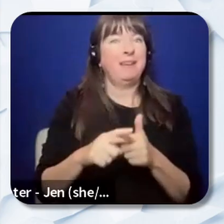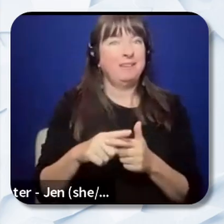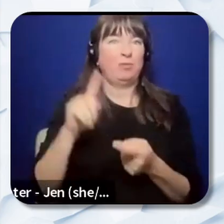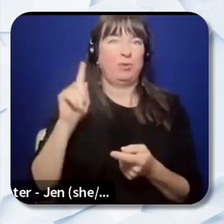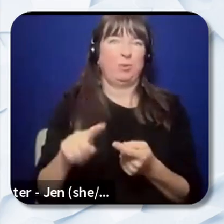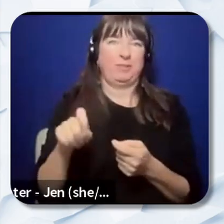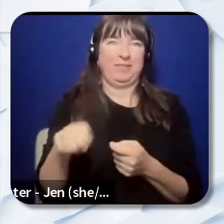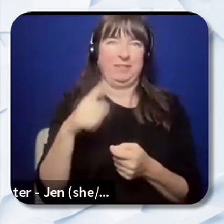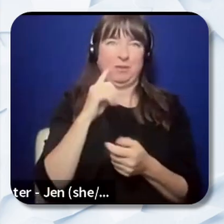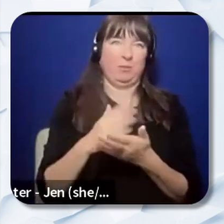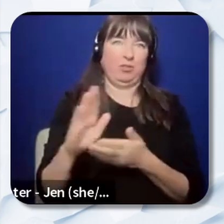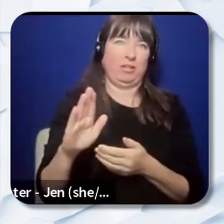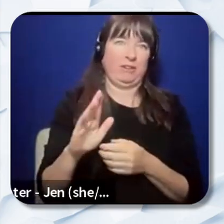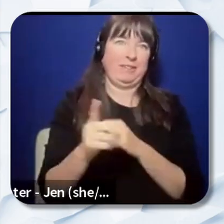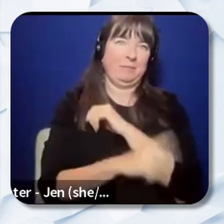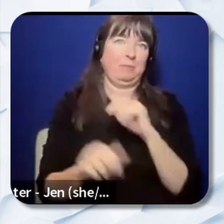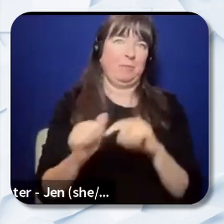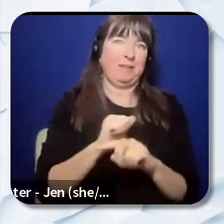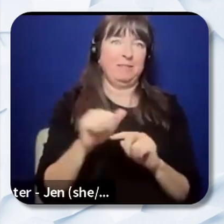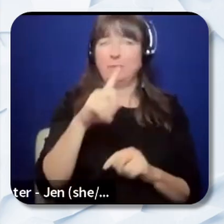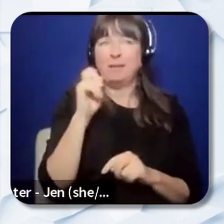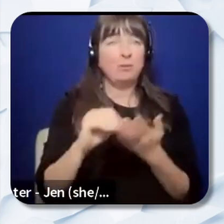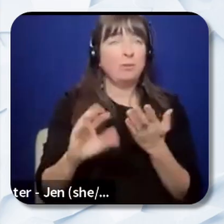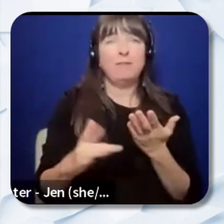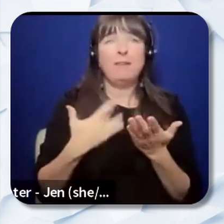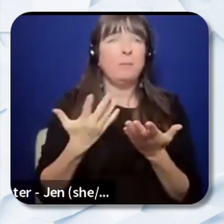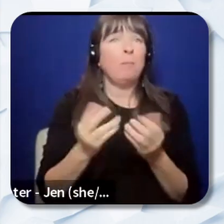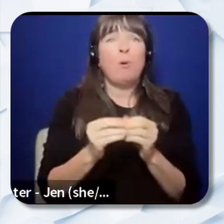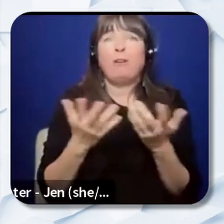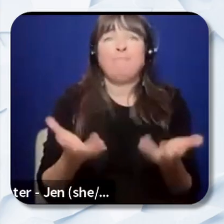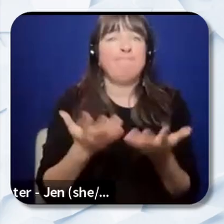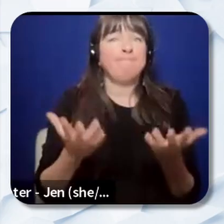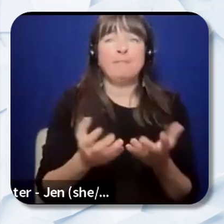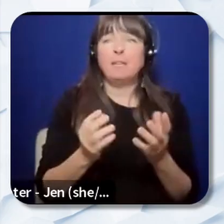need for exclusionary discipline practices because students feel more more connected